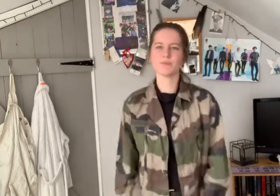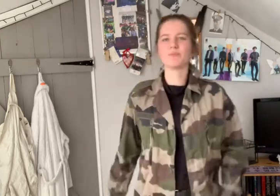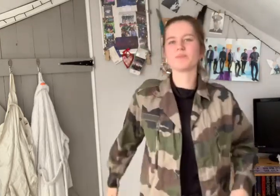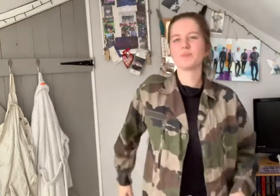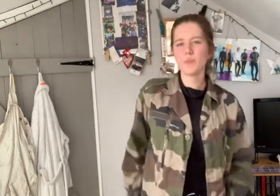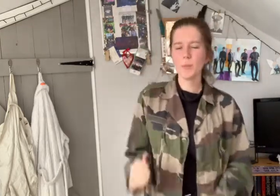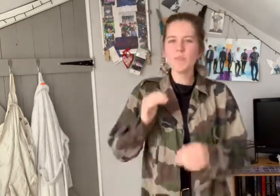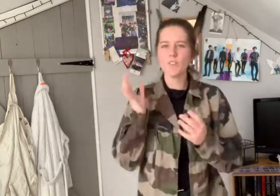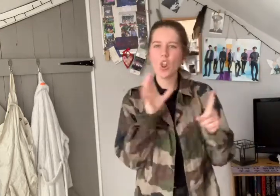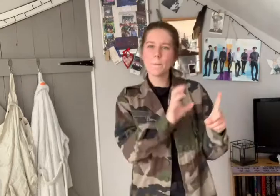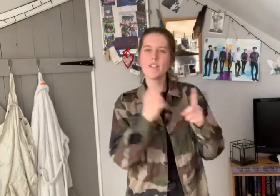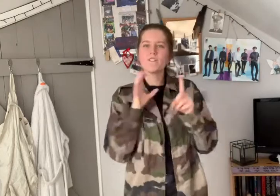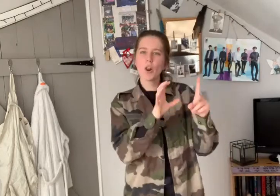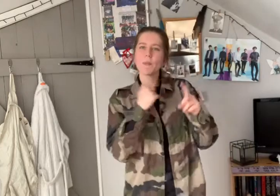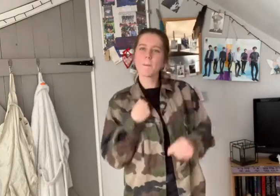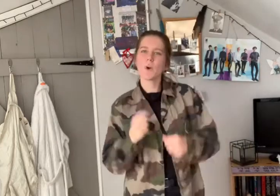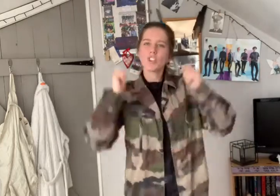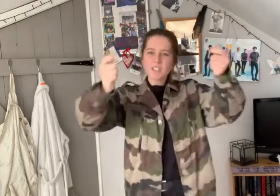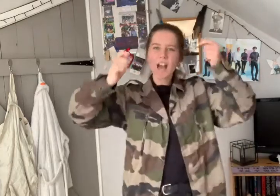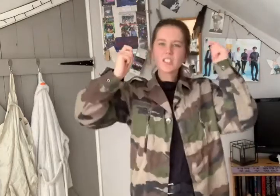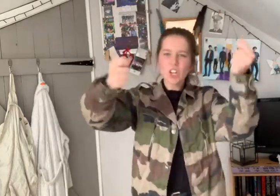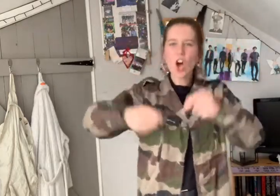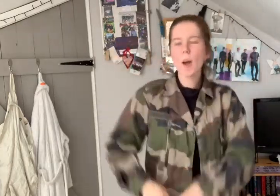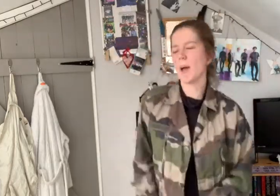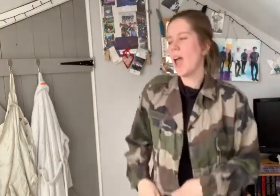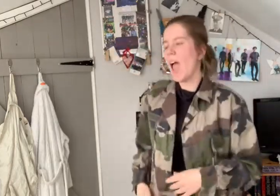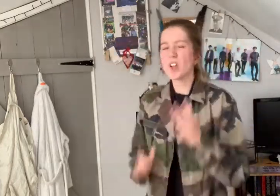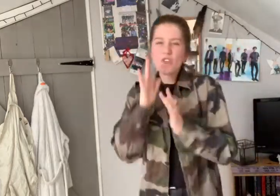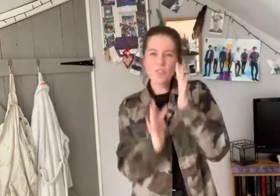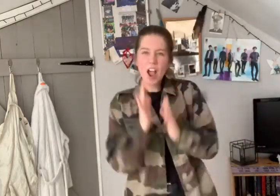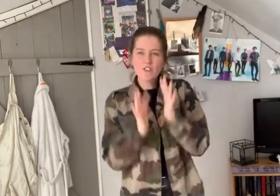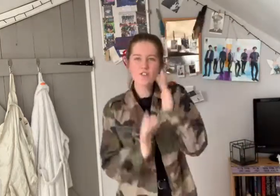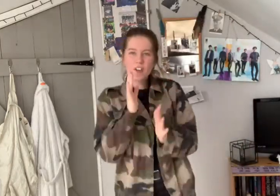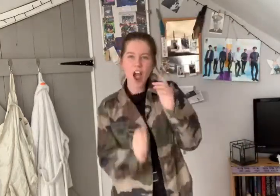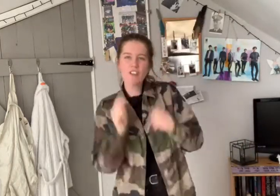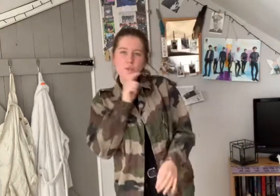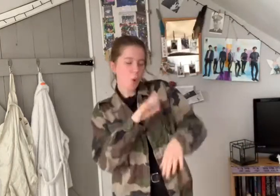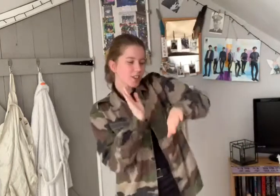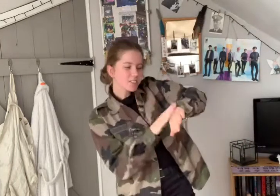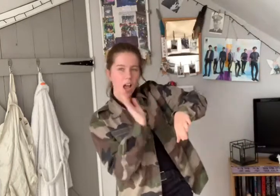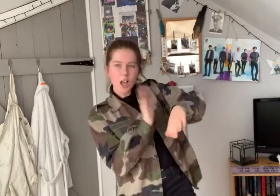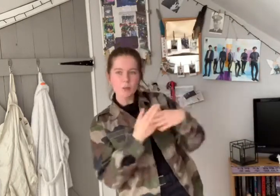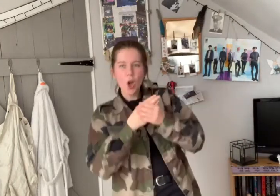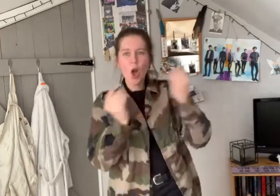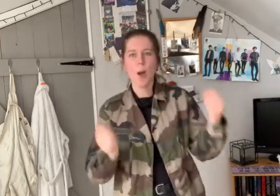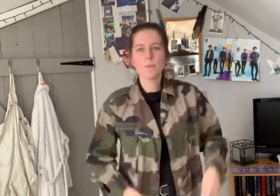Come follow me, follow me with your signs up I'm so firin' so firin' boy your time's up